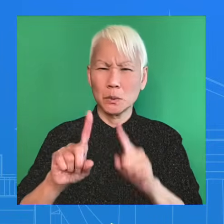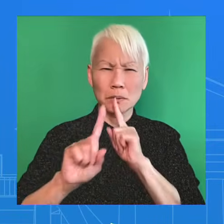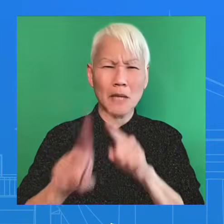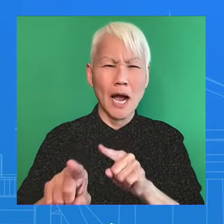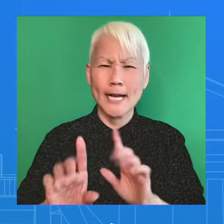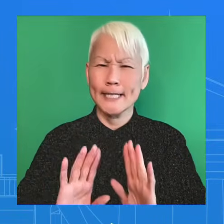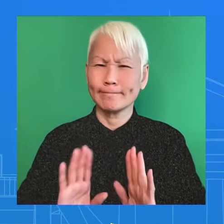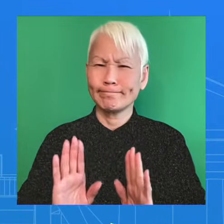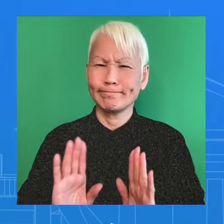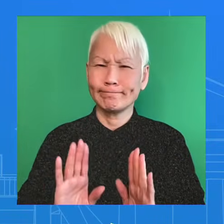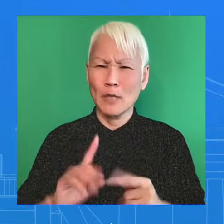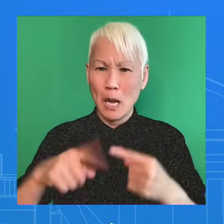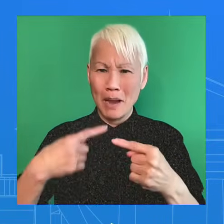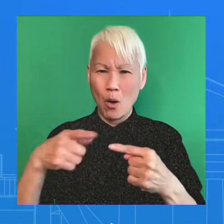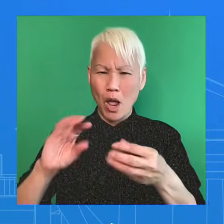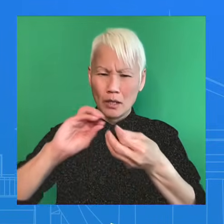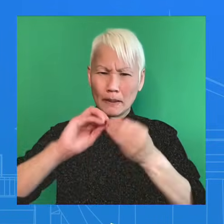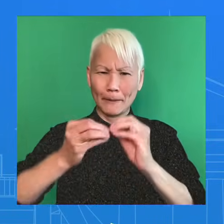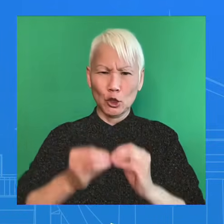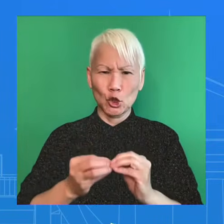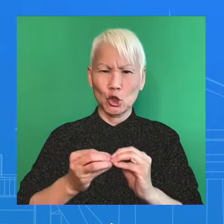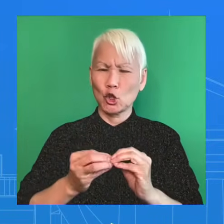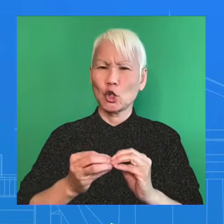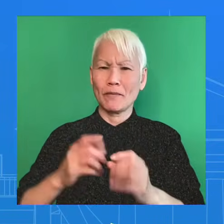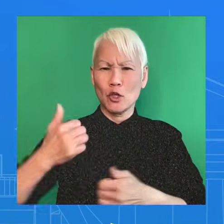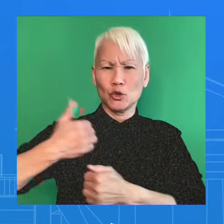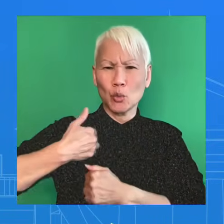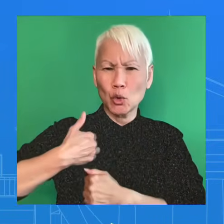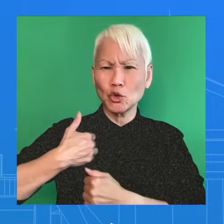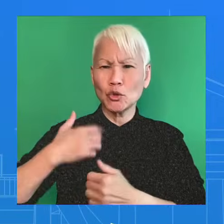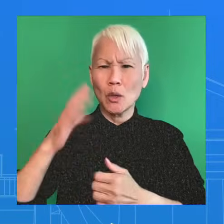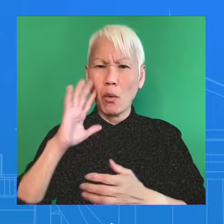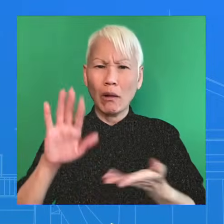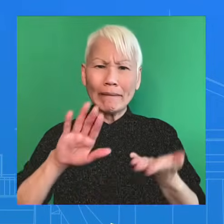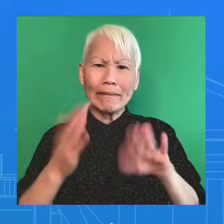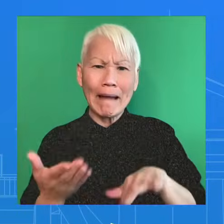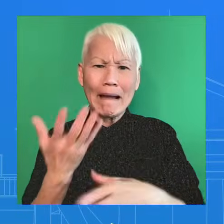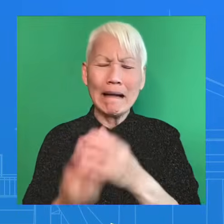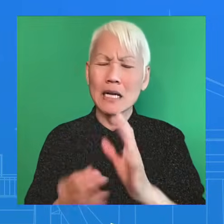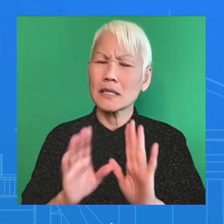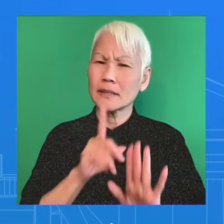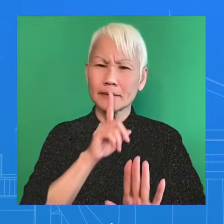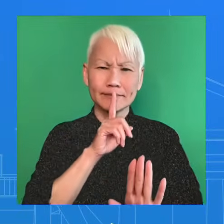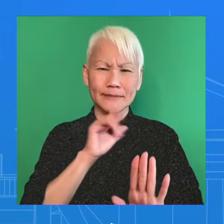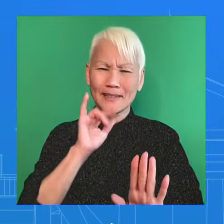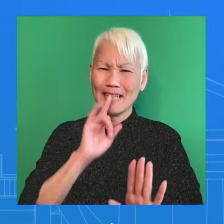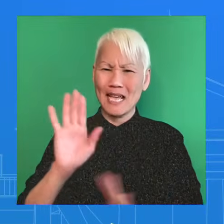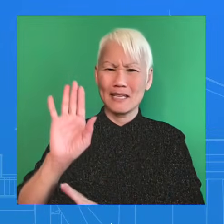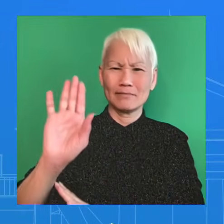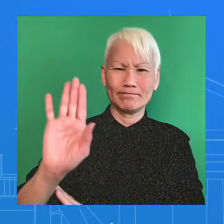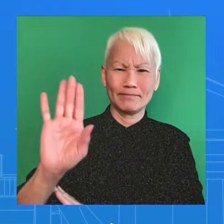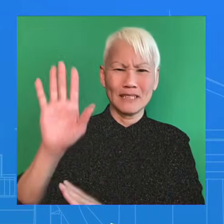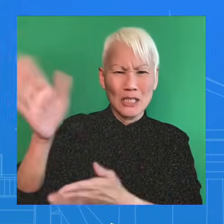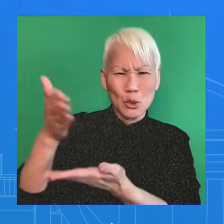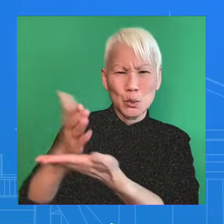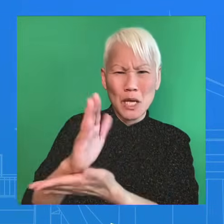That's really for them to speak to. Again, bear with me, because I know this is going to sound like I've said this a gazillion times,